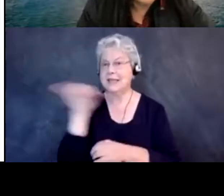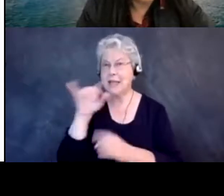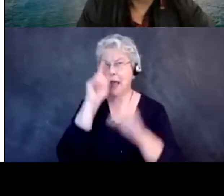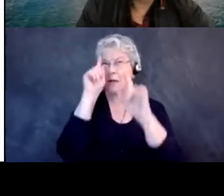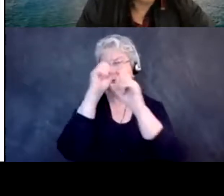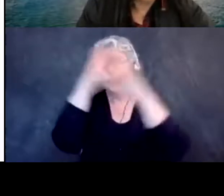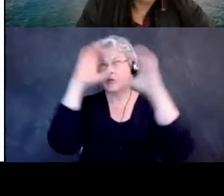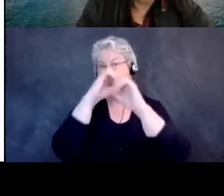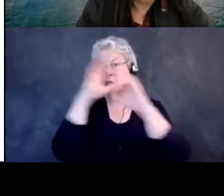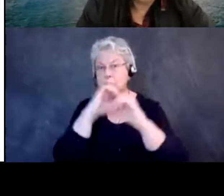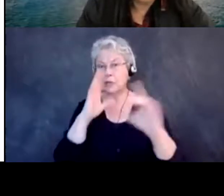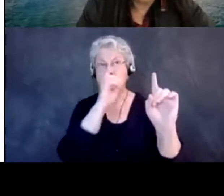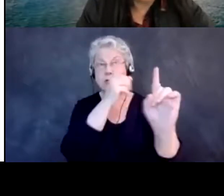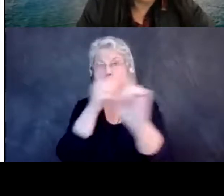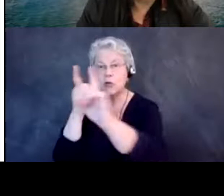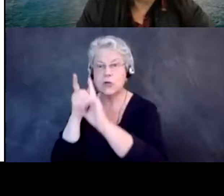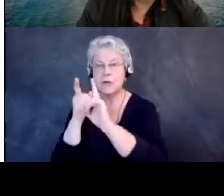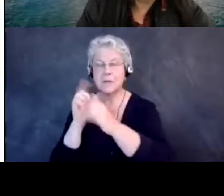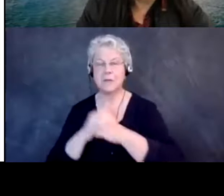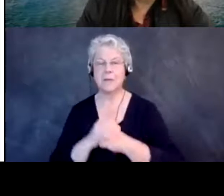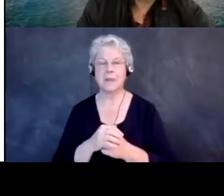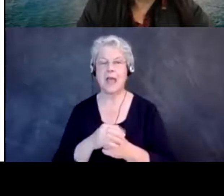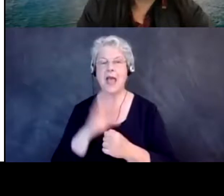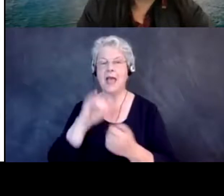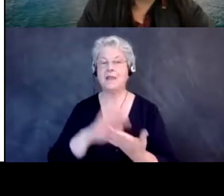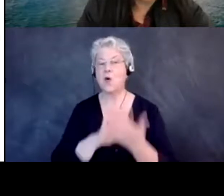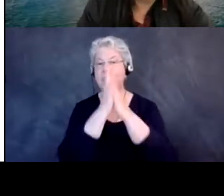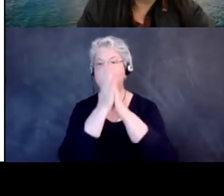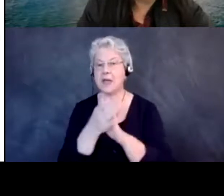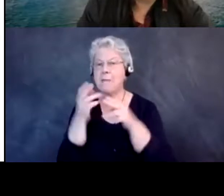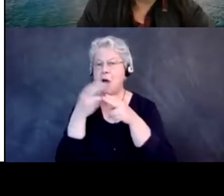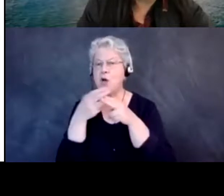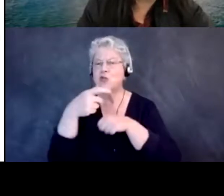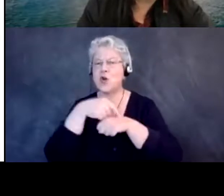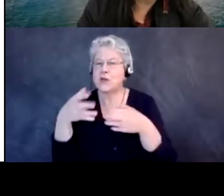And then finally those would be made in the even shorter time frame plans of a workplan,